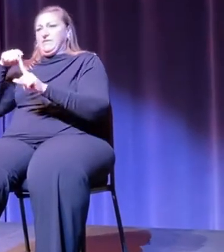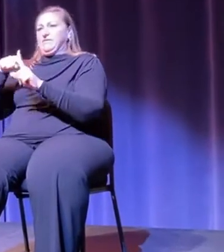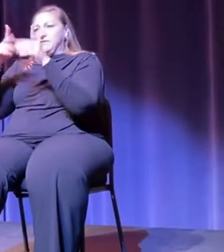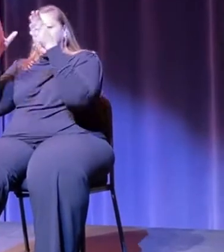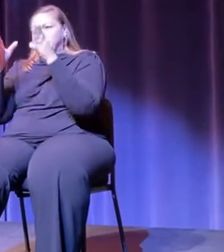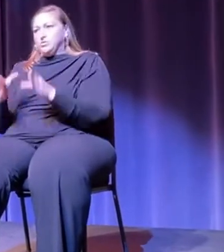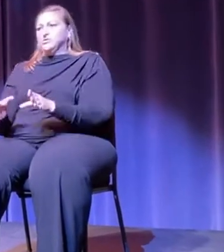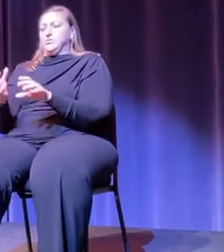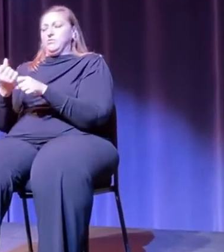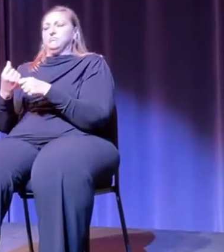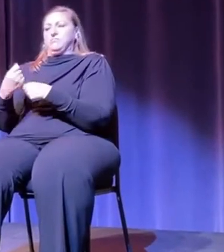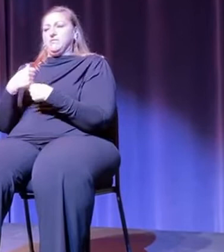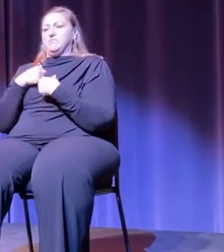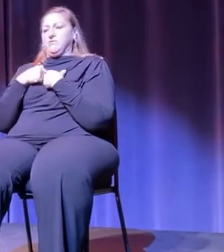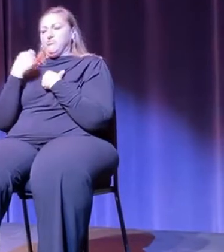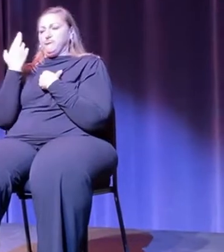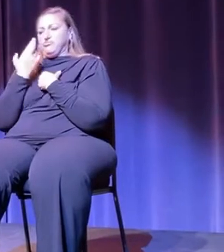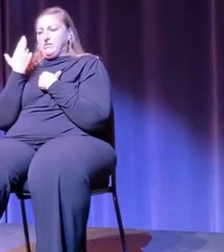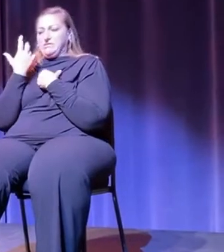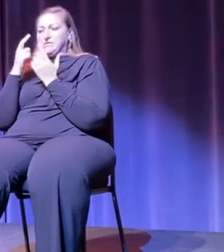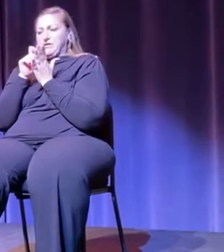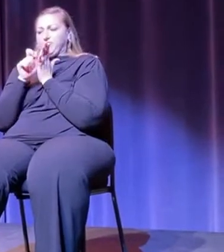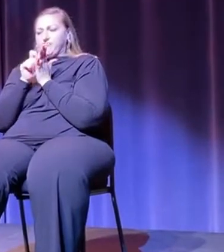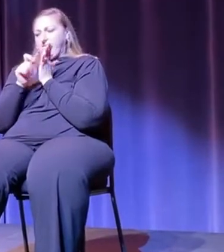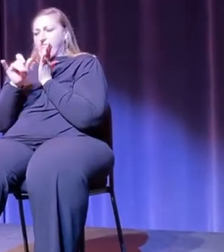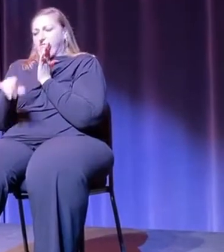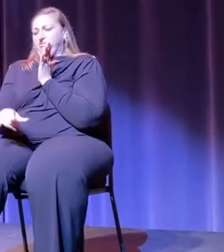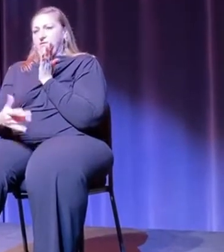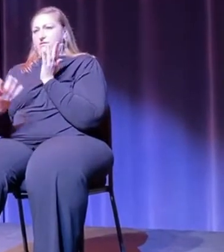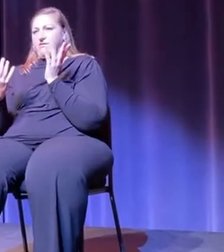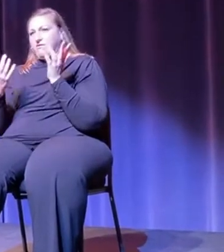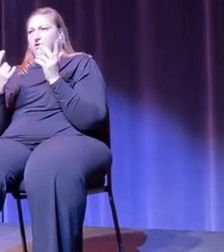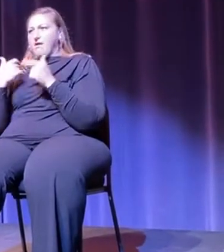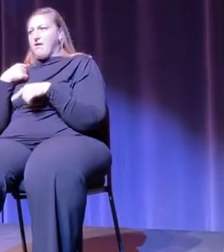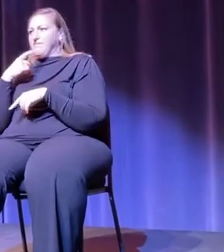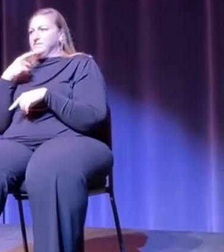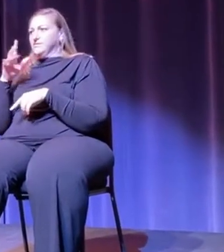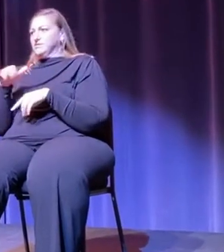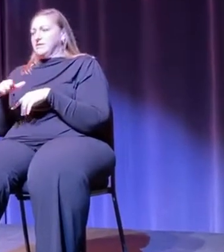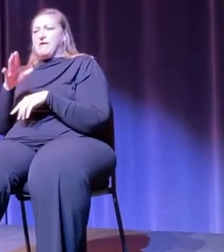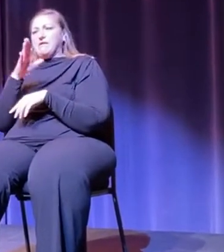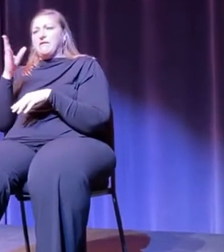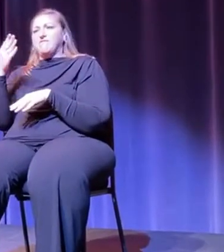who made me realize I could write like this. I would have to say like Never Angeline North.